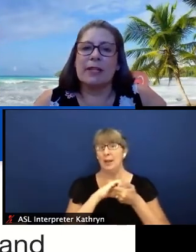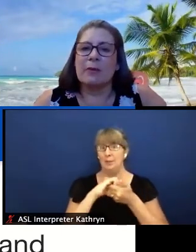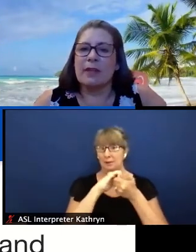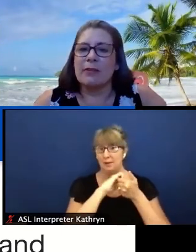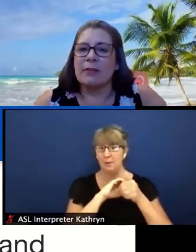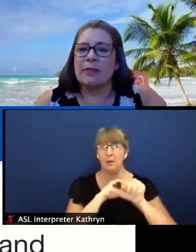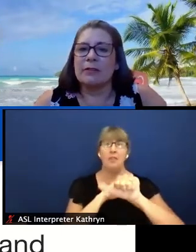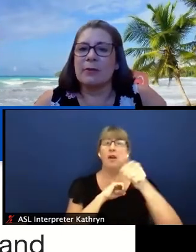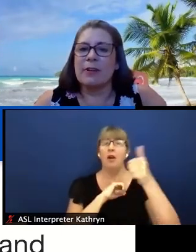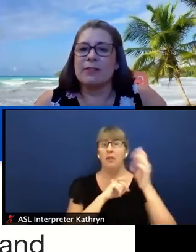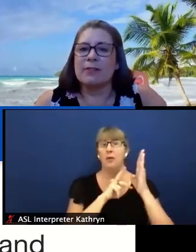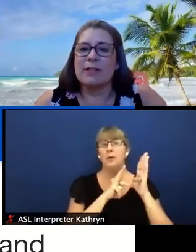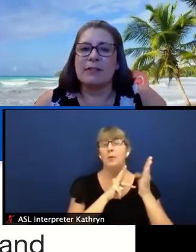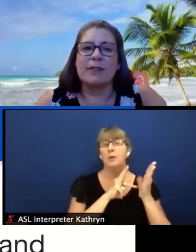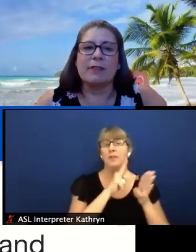with other professionals in the field.